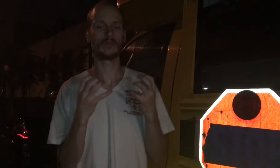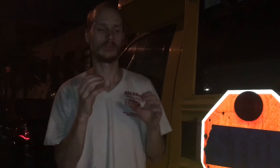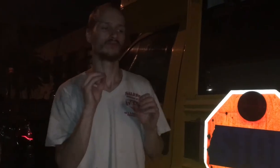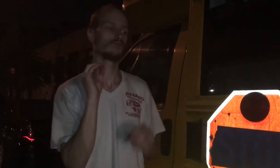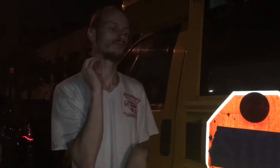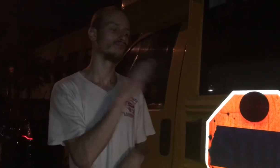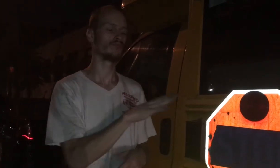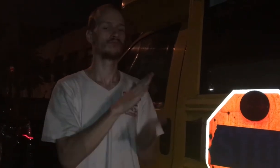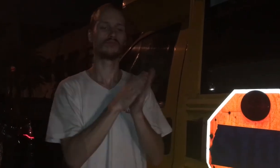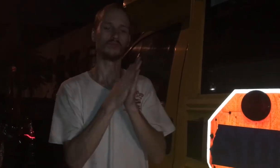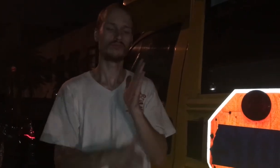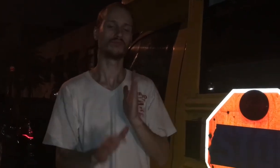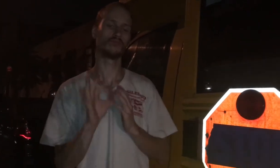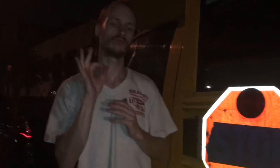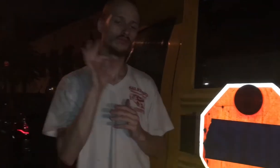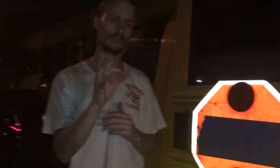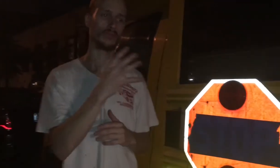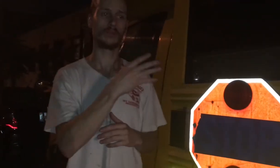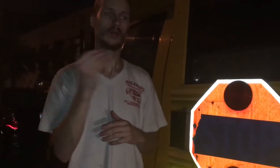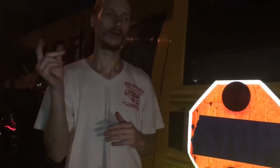I just want to replace new glass is just good enough.